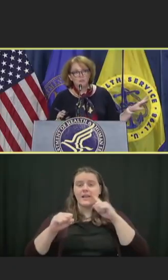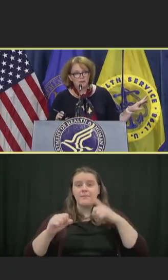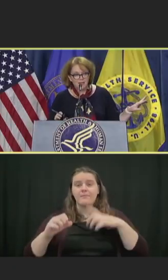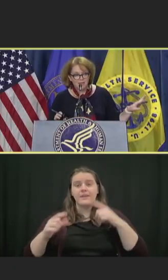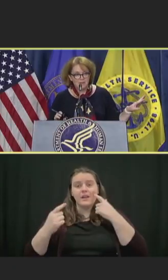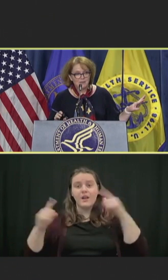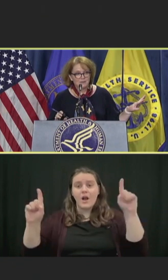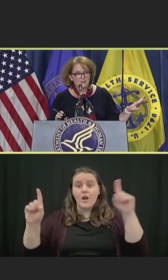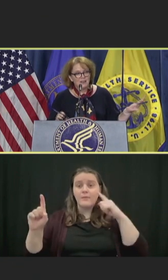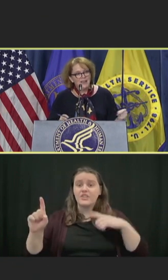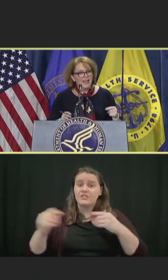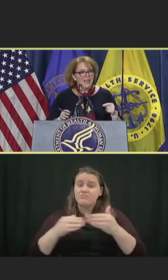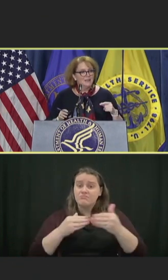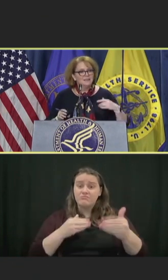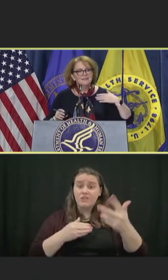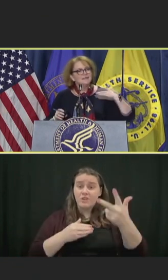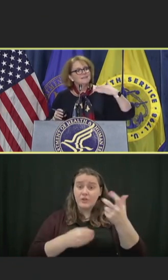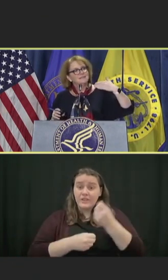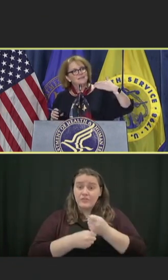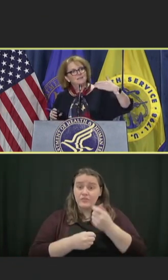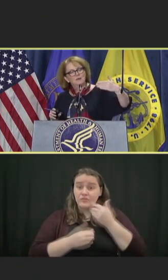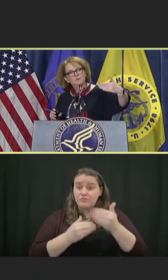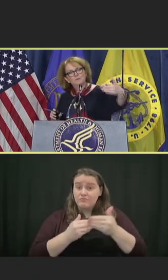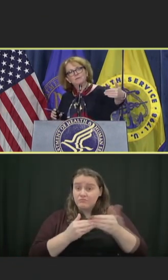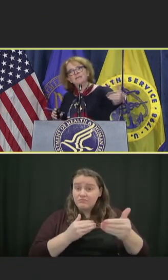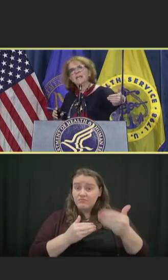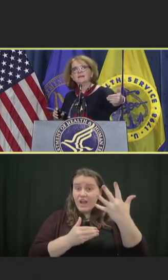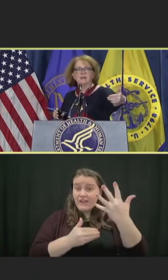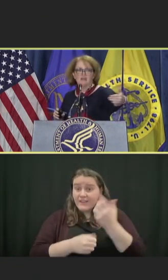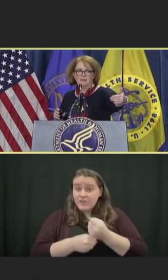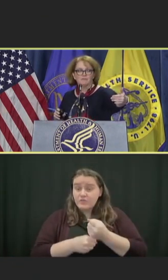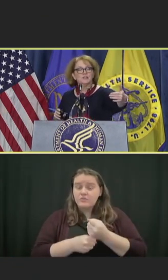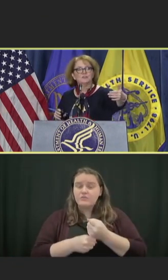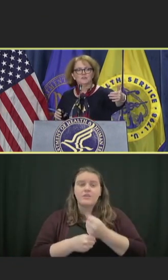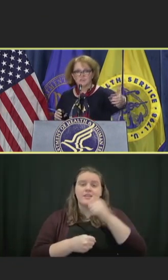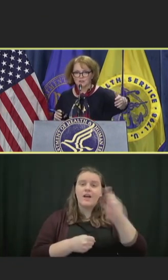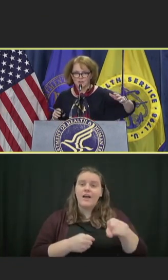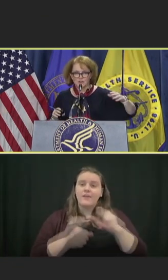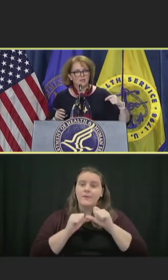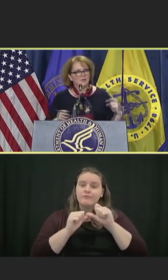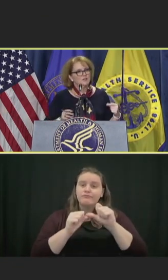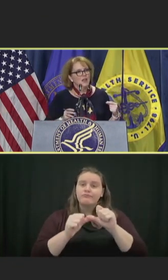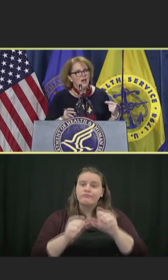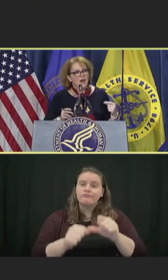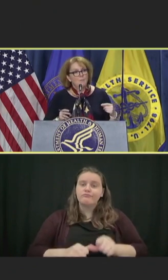to five years. And this doesn't need to be carried on for years and years and years. But